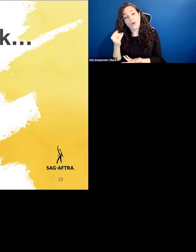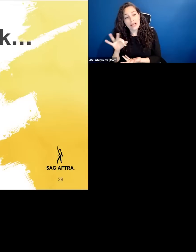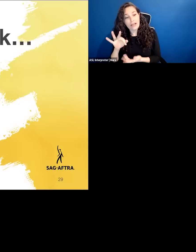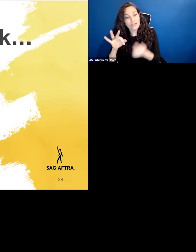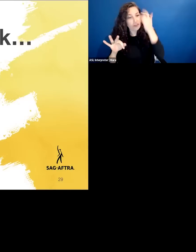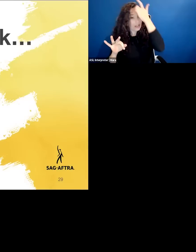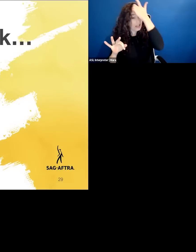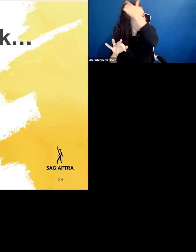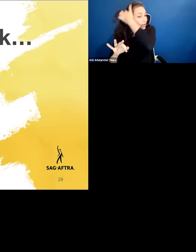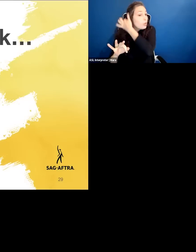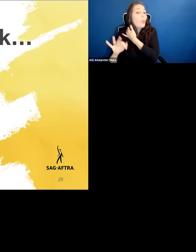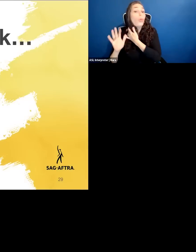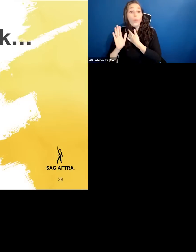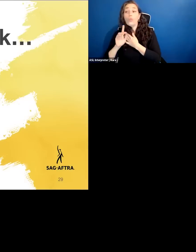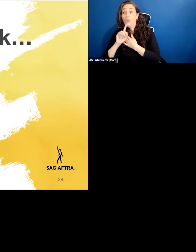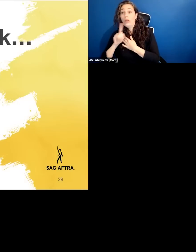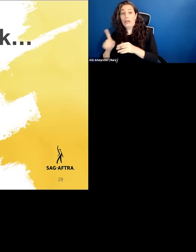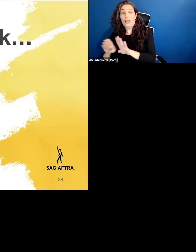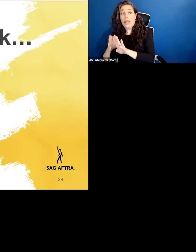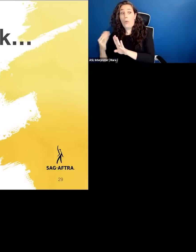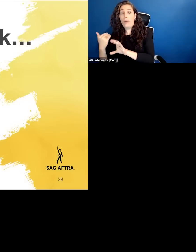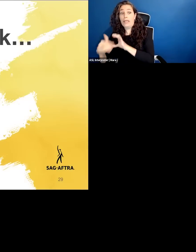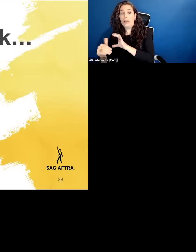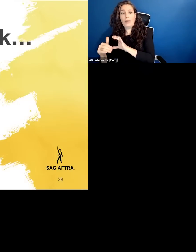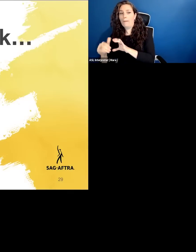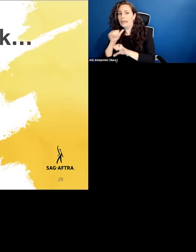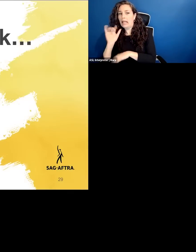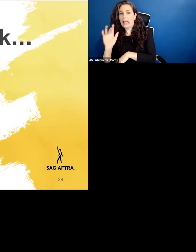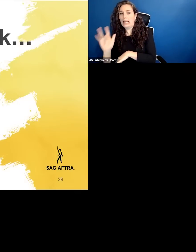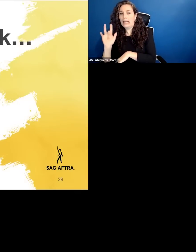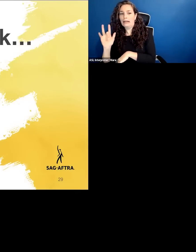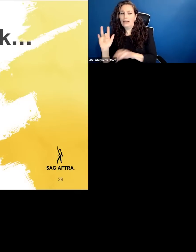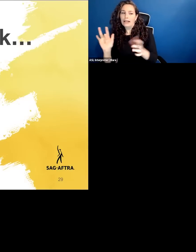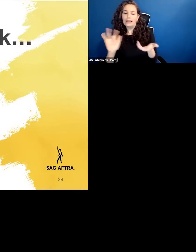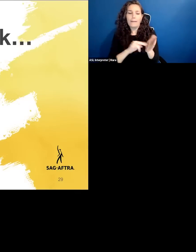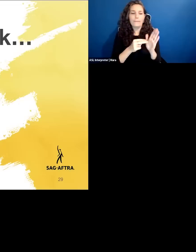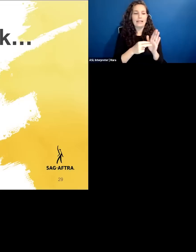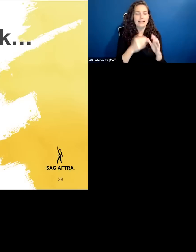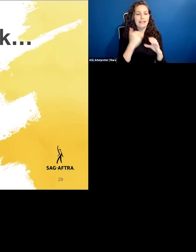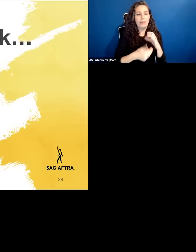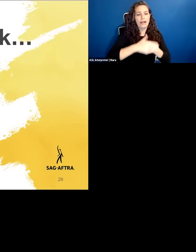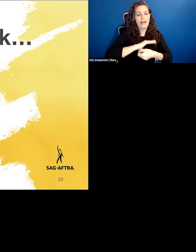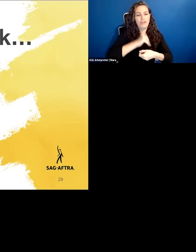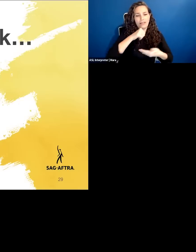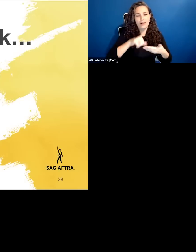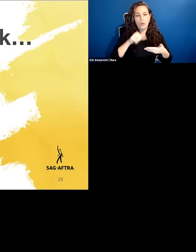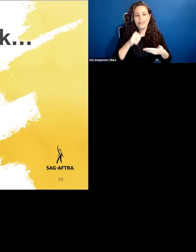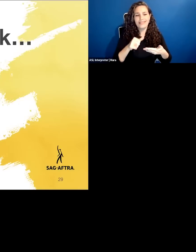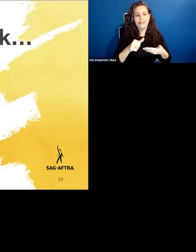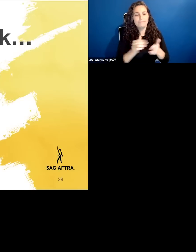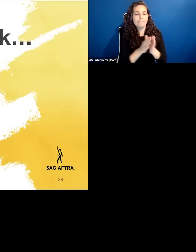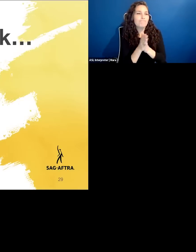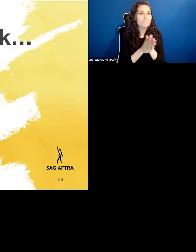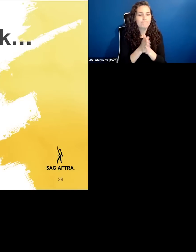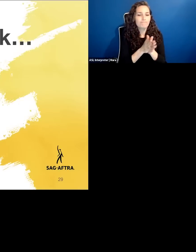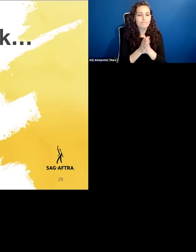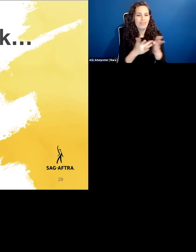it probably means your email cover letter wasn't enticing enough. It didn't inspire them to want to click that link